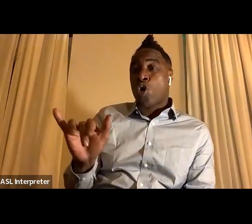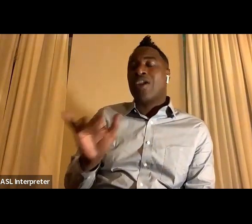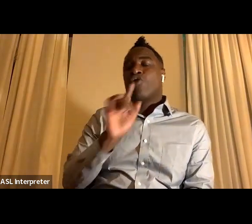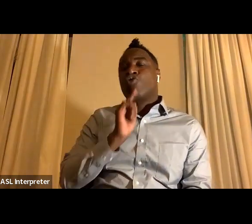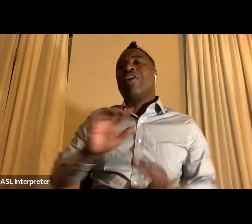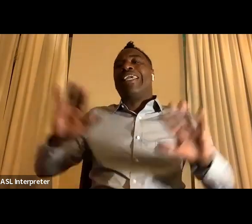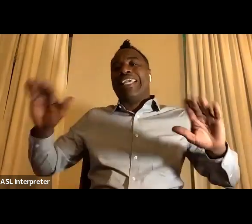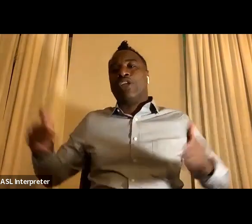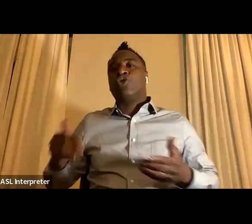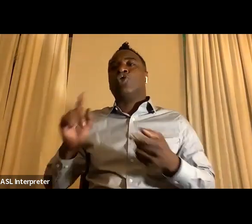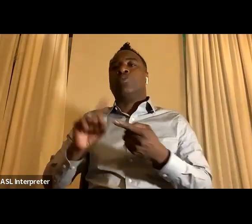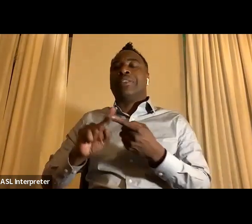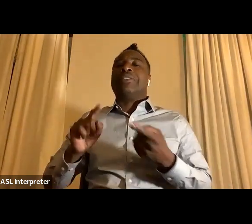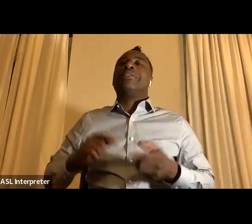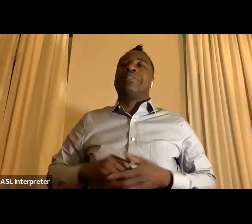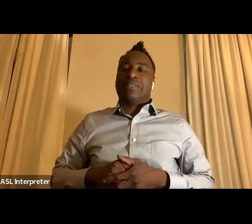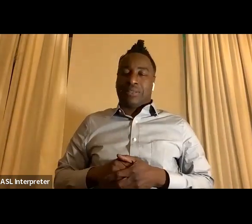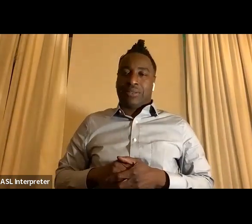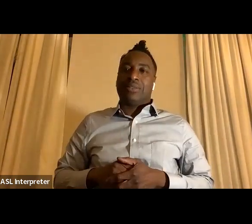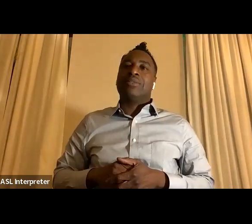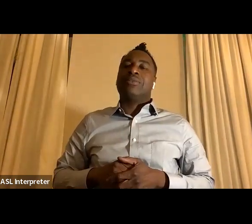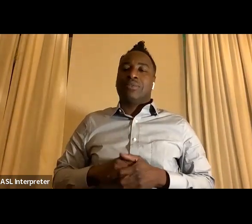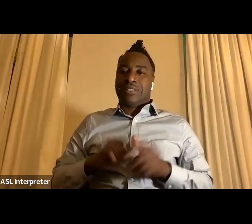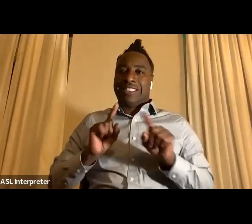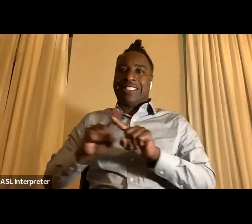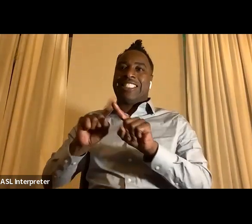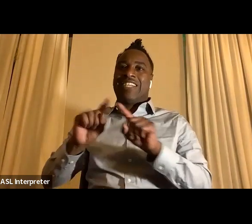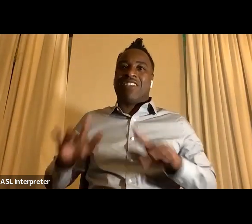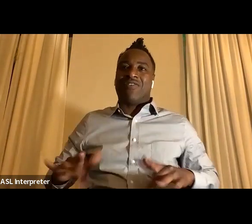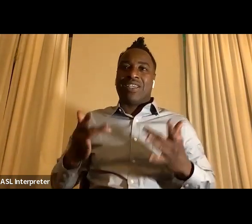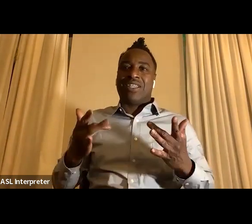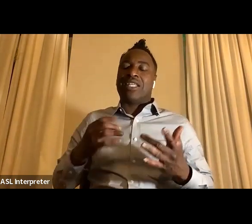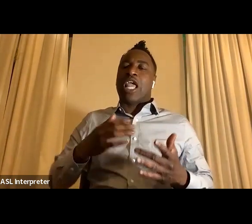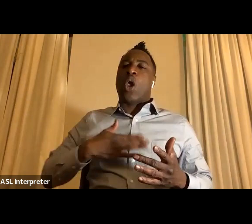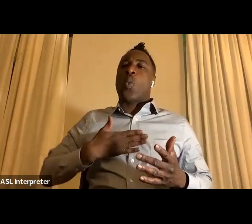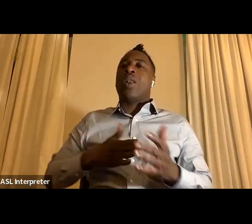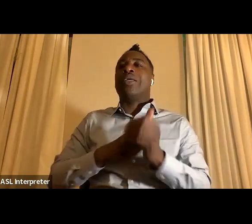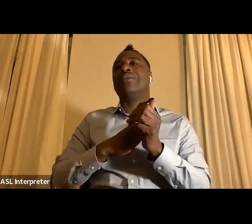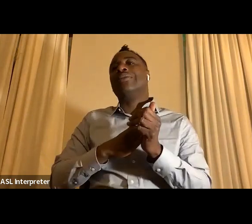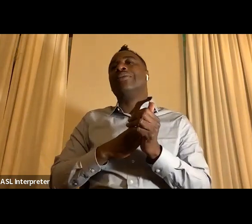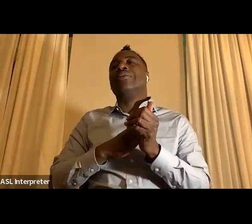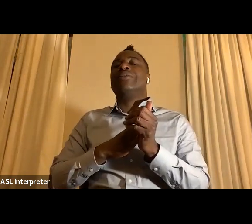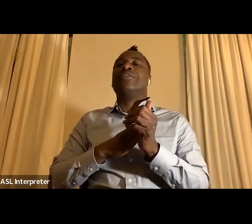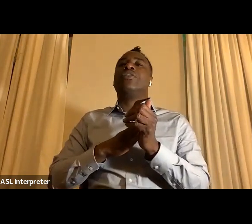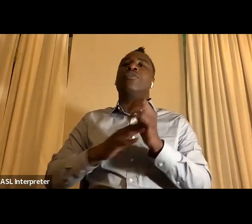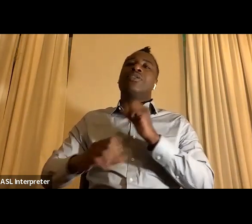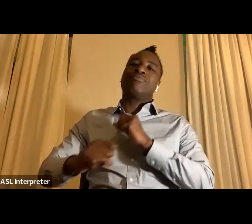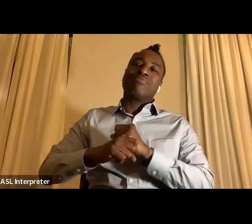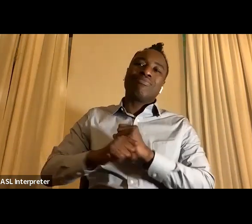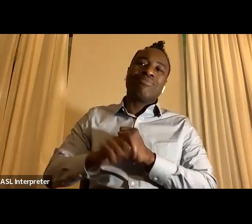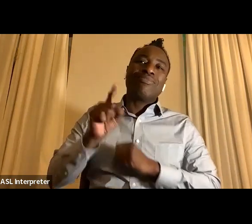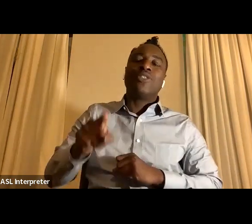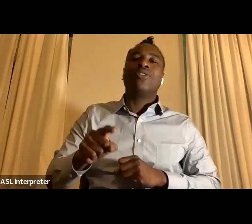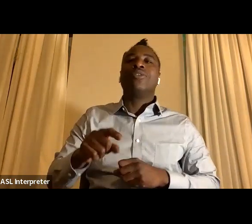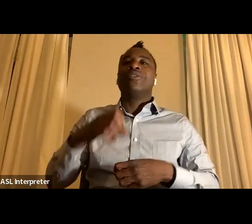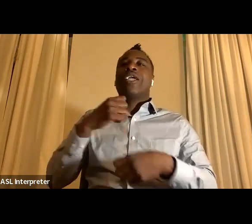and like they're always so just willing really to like, put you out there and like, make you go get it really is so much fun.